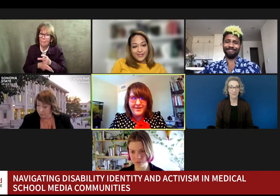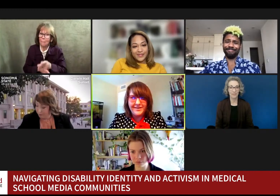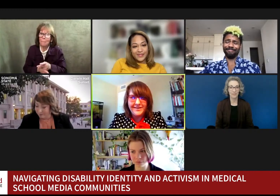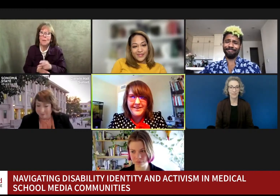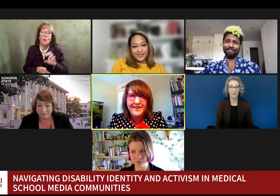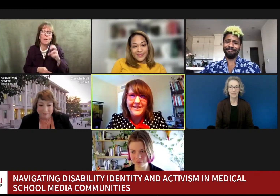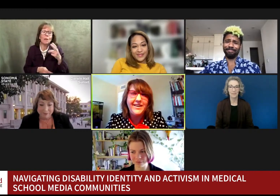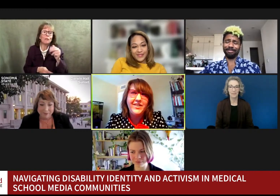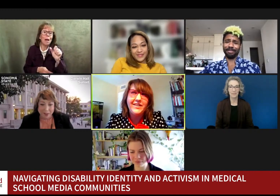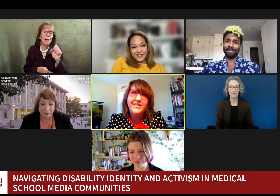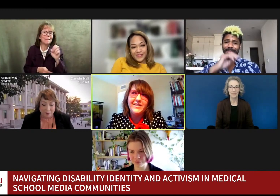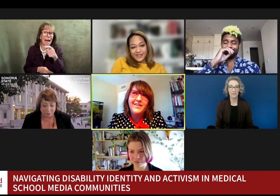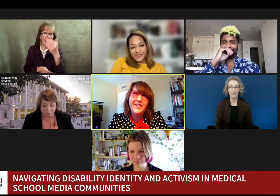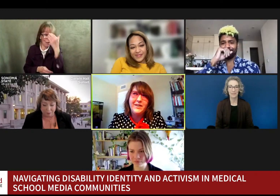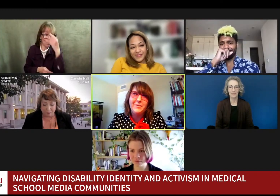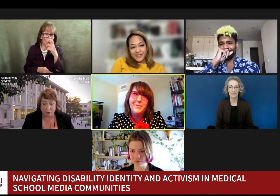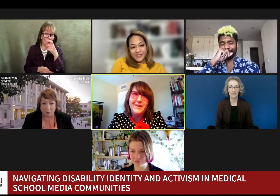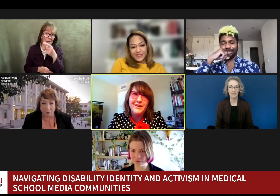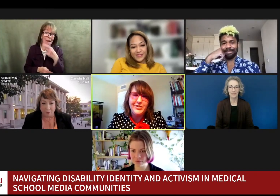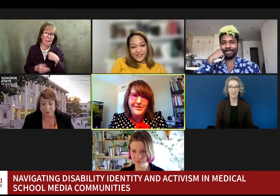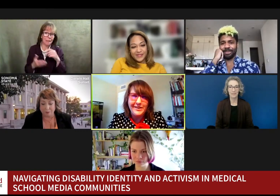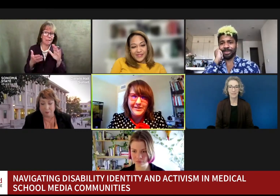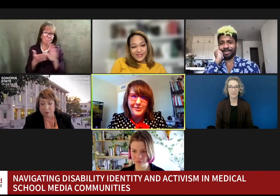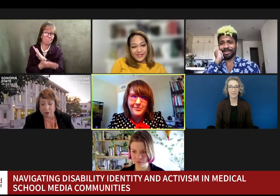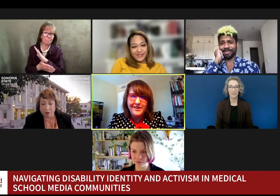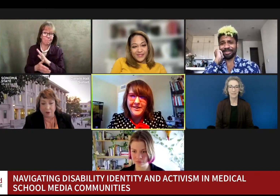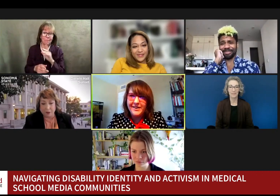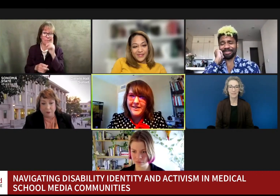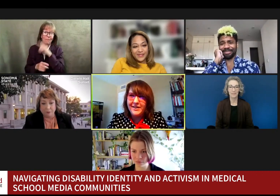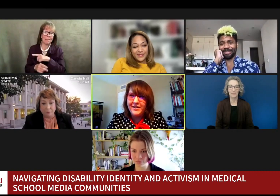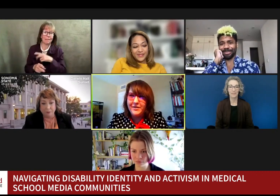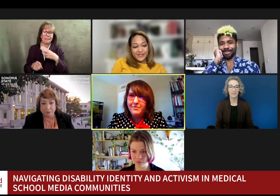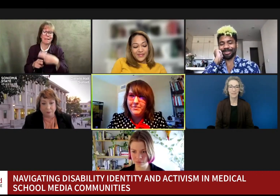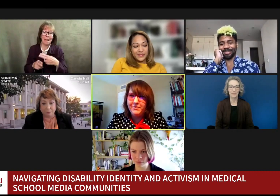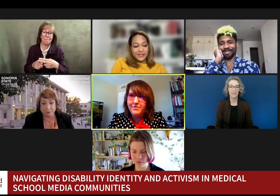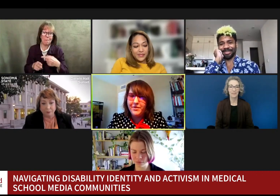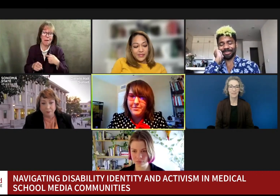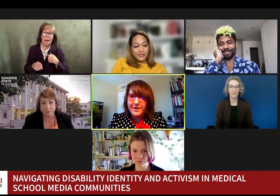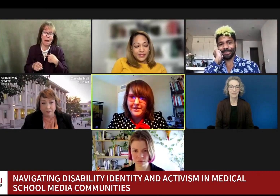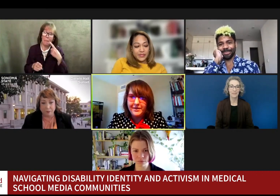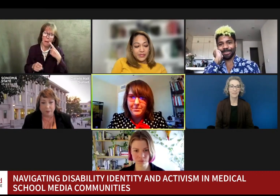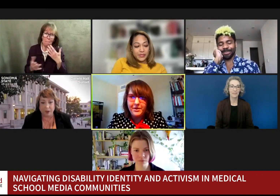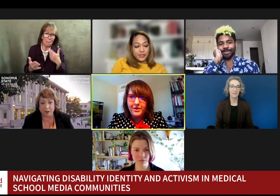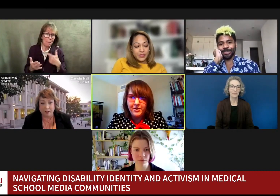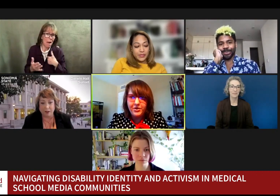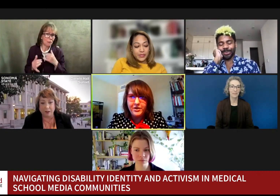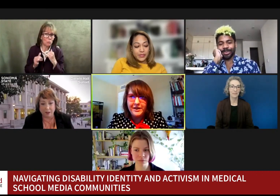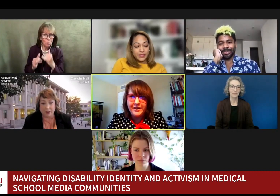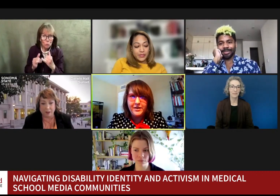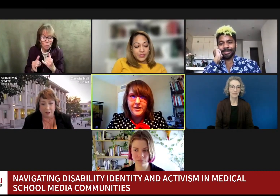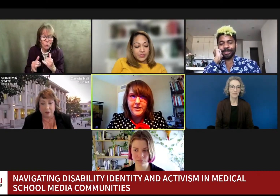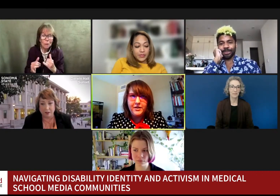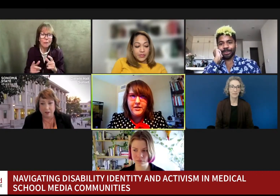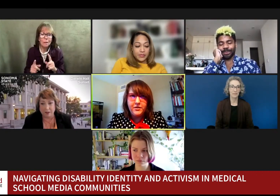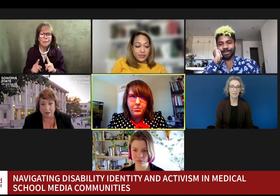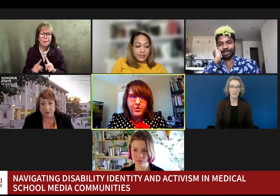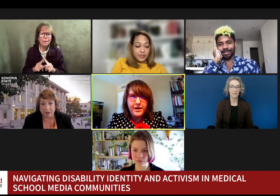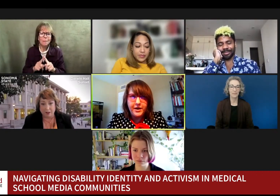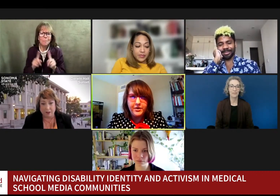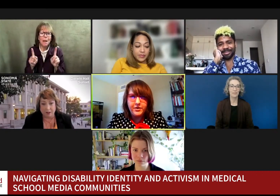I kind of had this idea of like, maybe I should do that too. But for me, it's been largely supporting others, being able to there are other